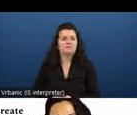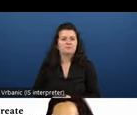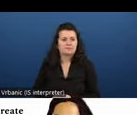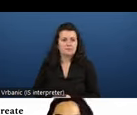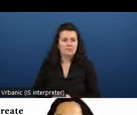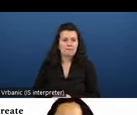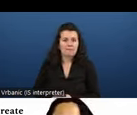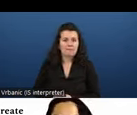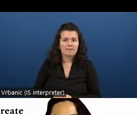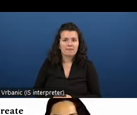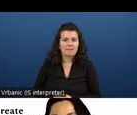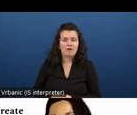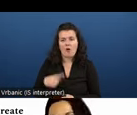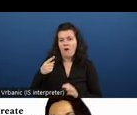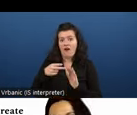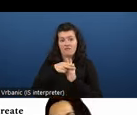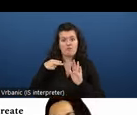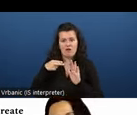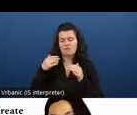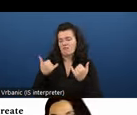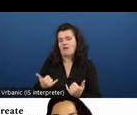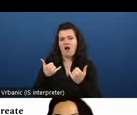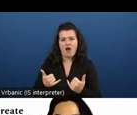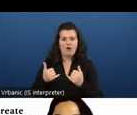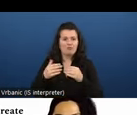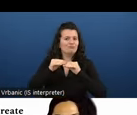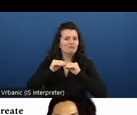Let's live right now. And if you're in the South African context.